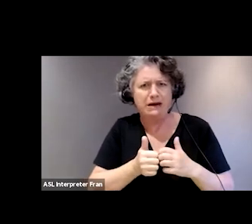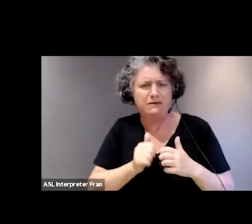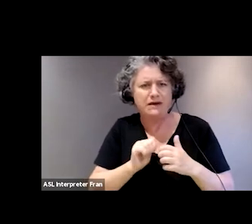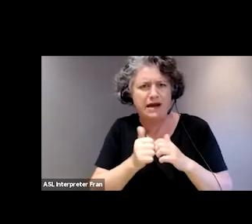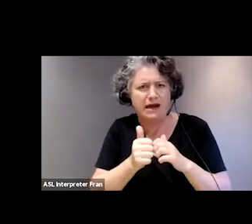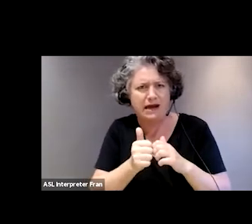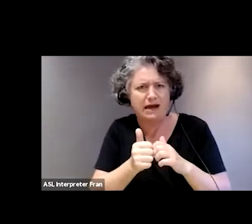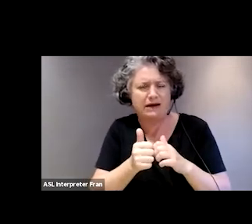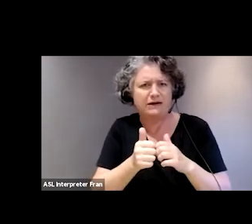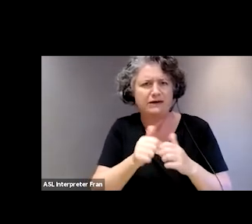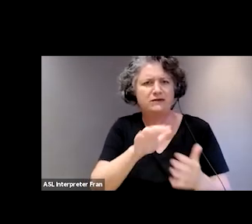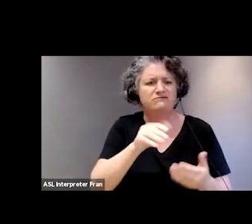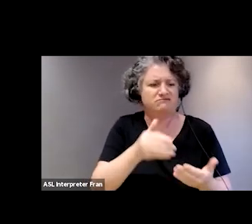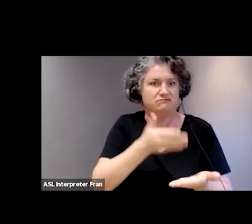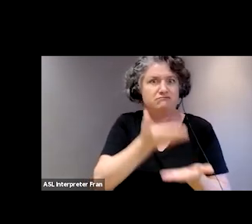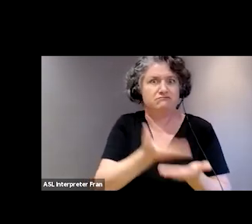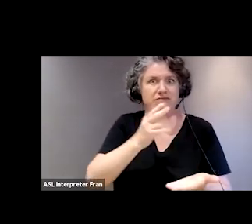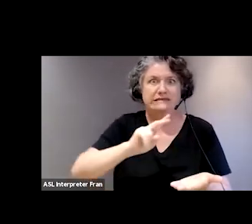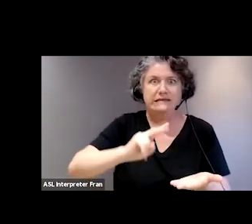the second dose in Ontario and